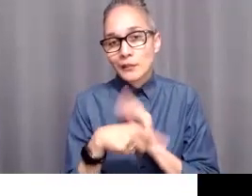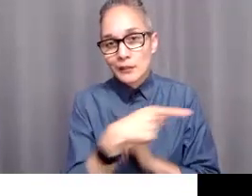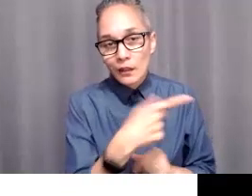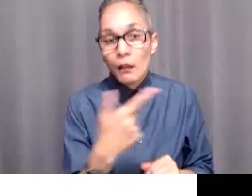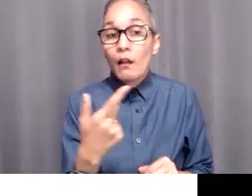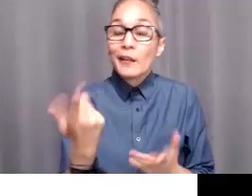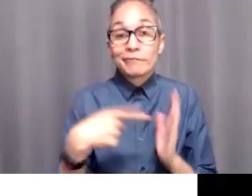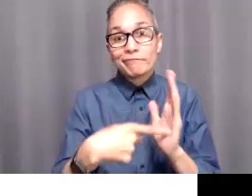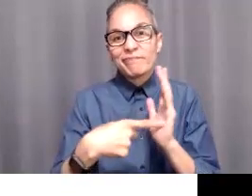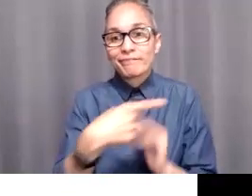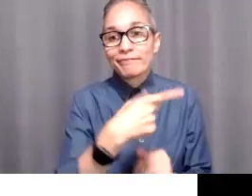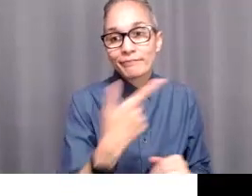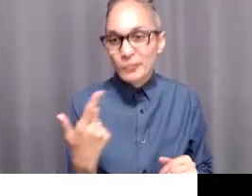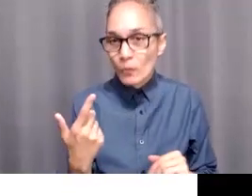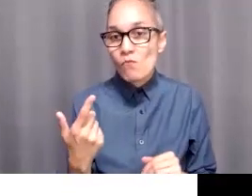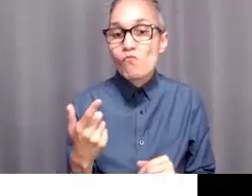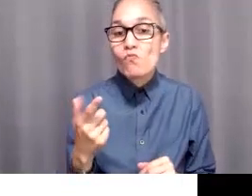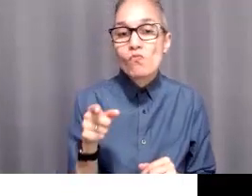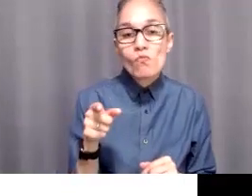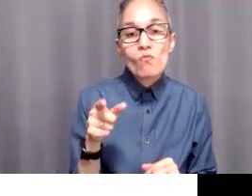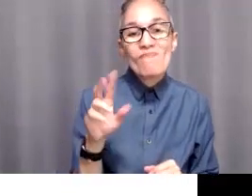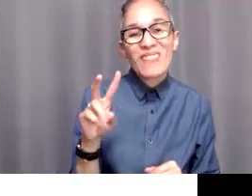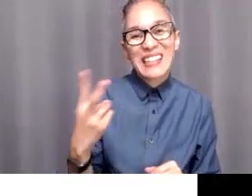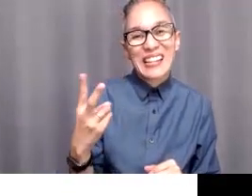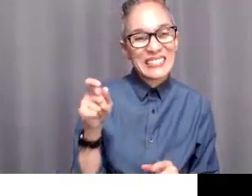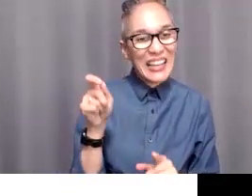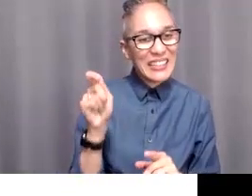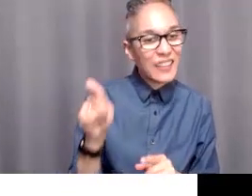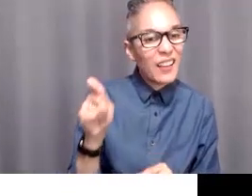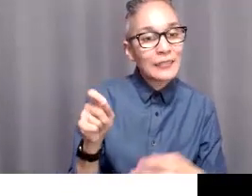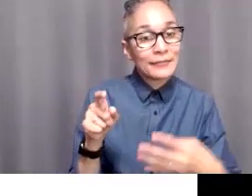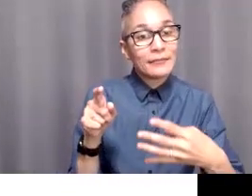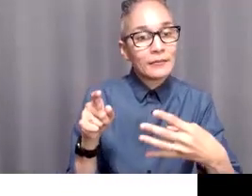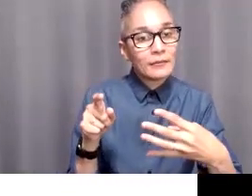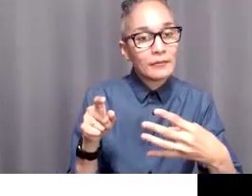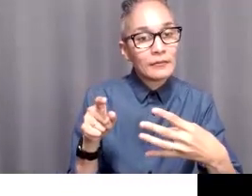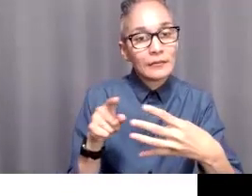For example, on the second bullet there for 18 week, three unit courses,